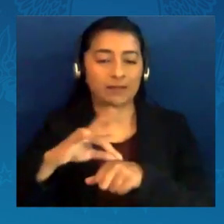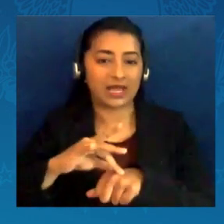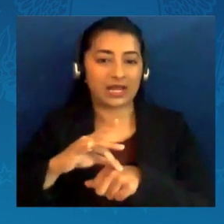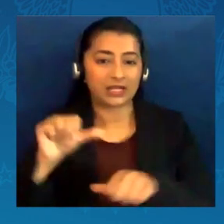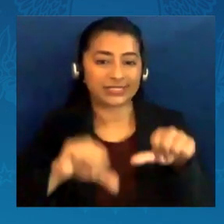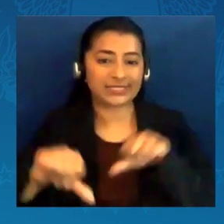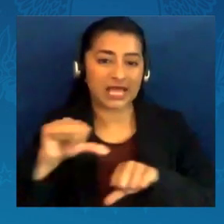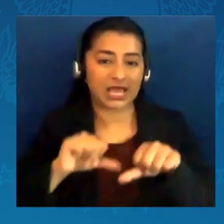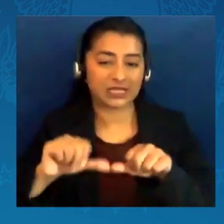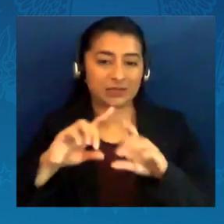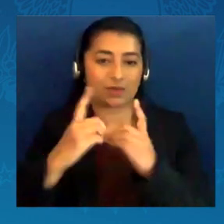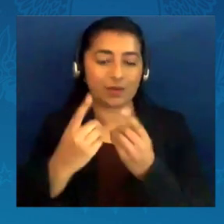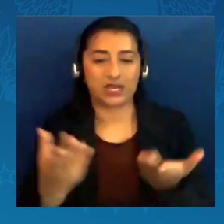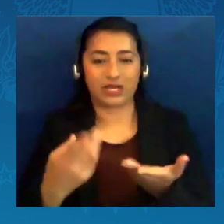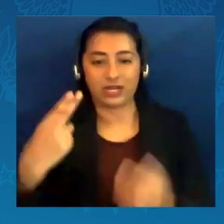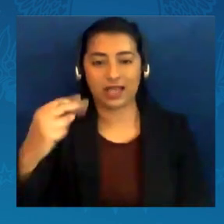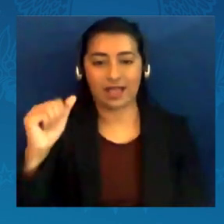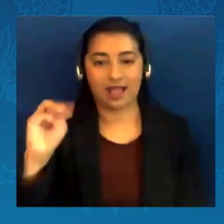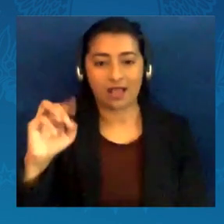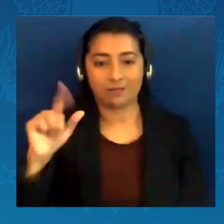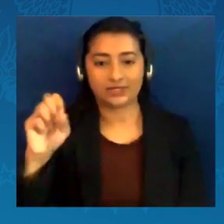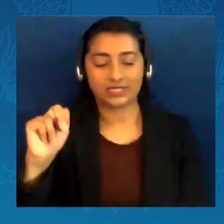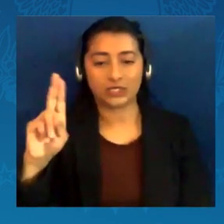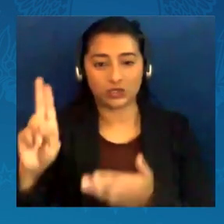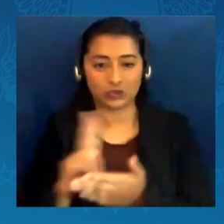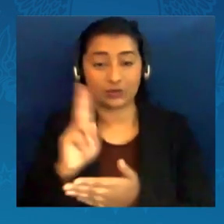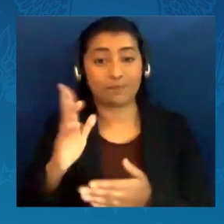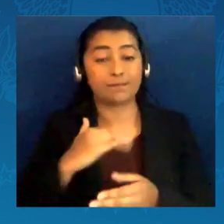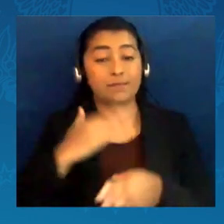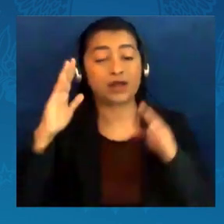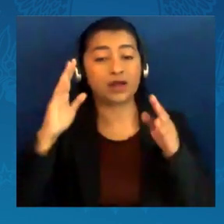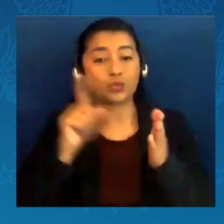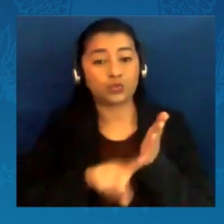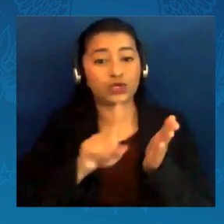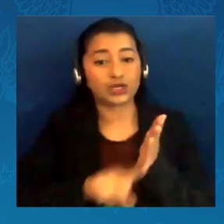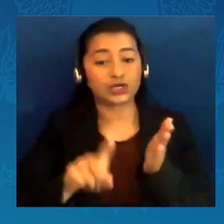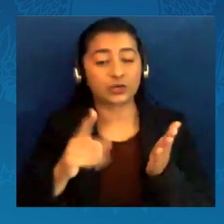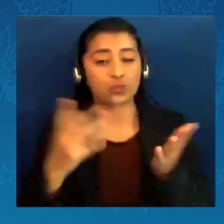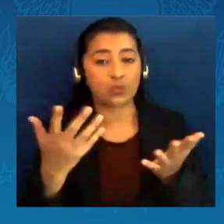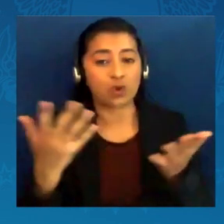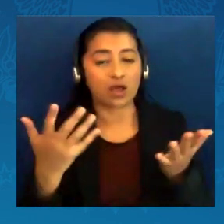And my focus, my research focus is basically determining